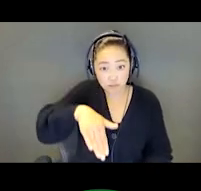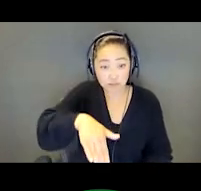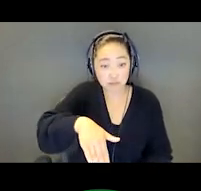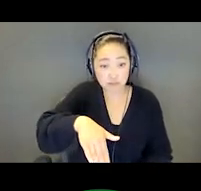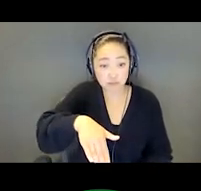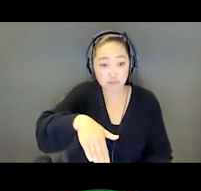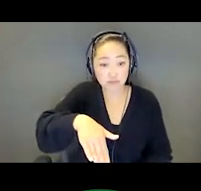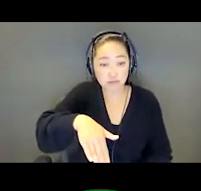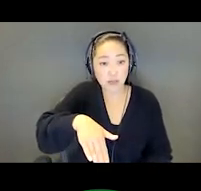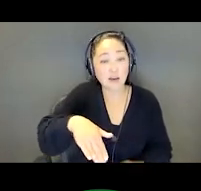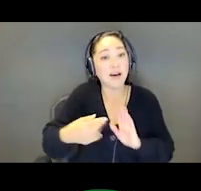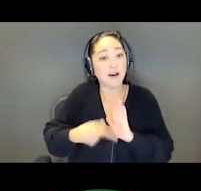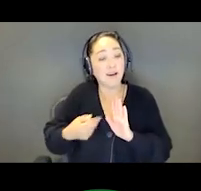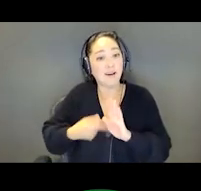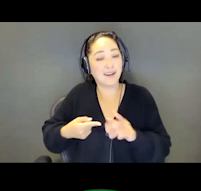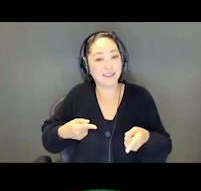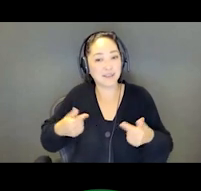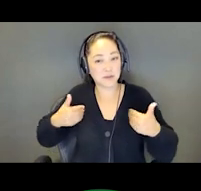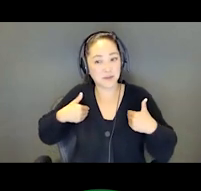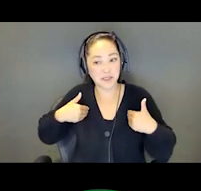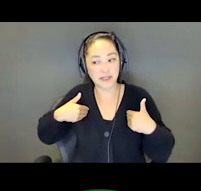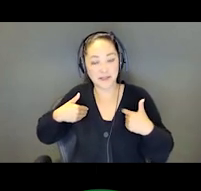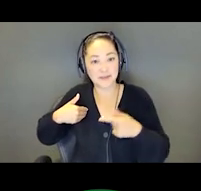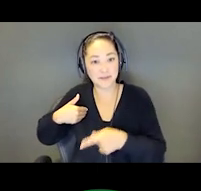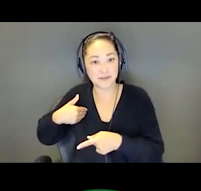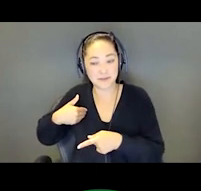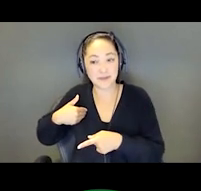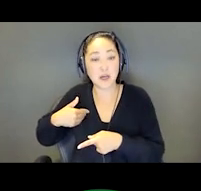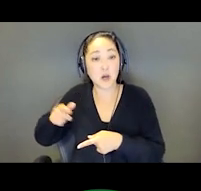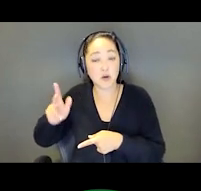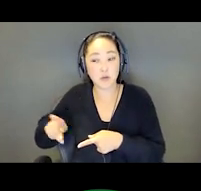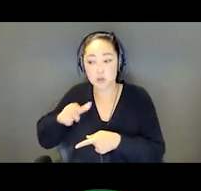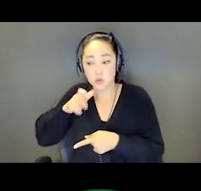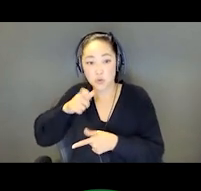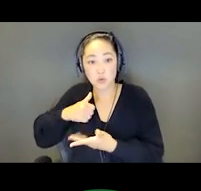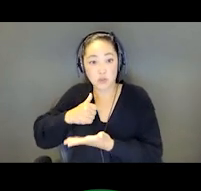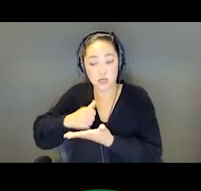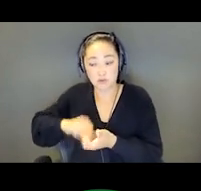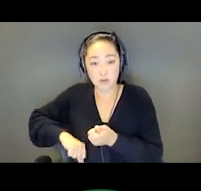residents that take the person from their bed to the cartoon downstairs.